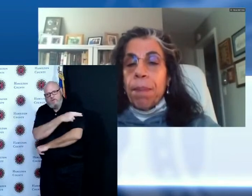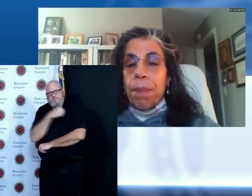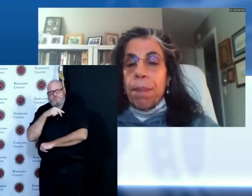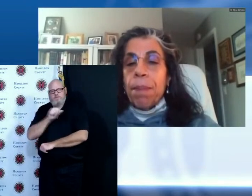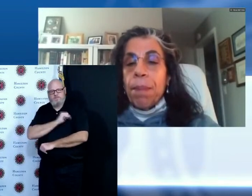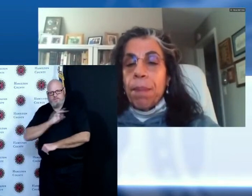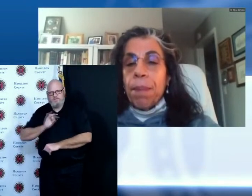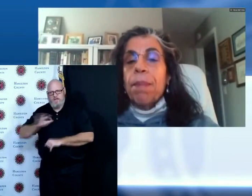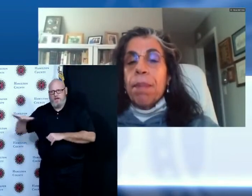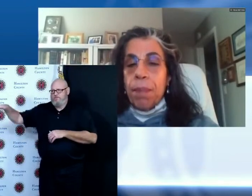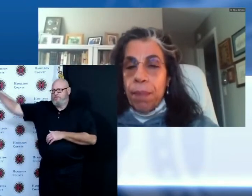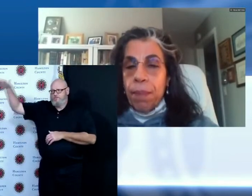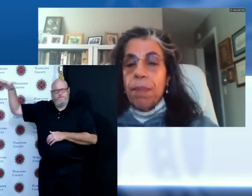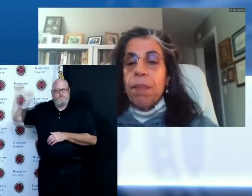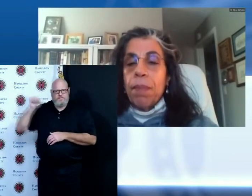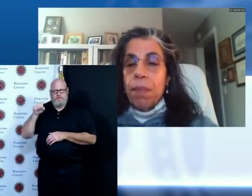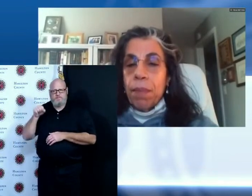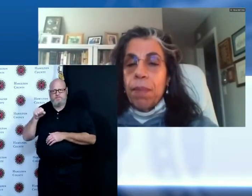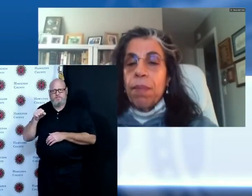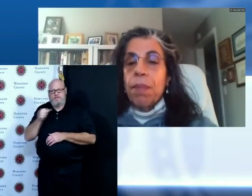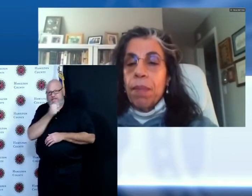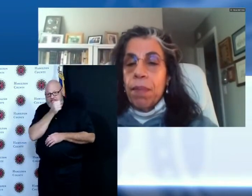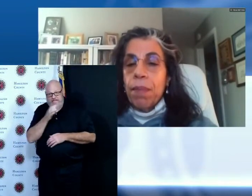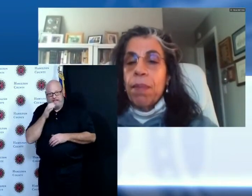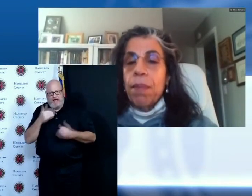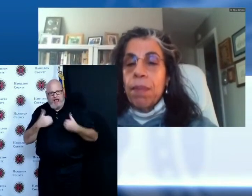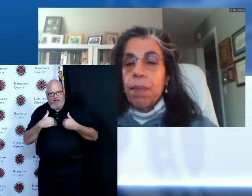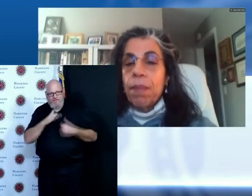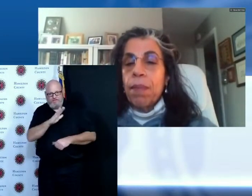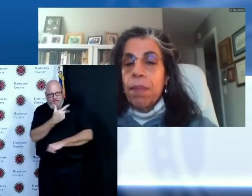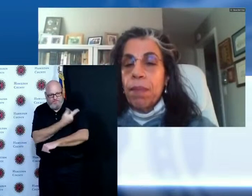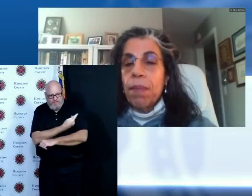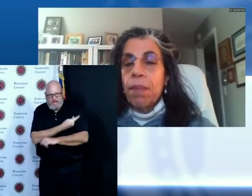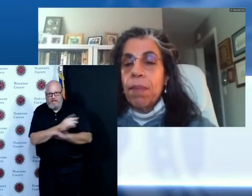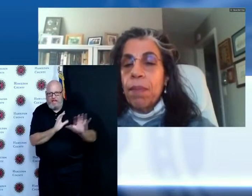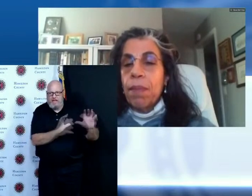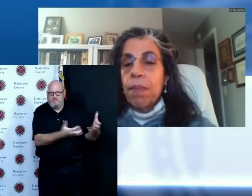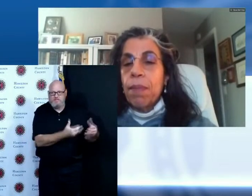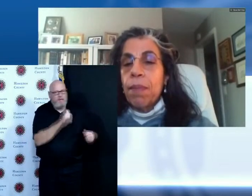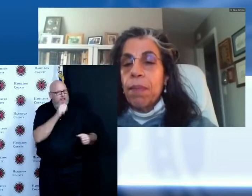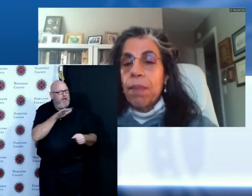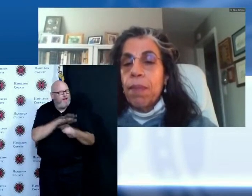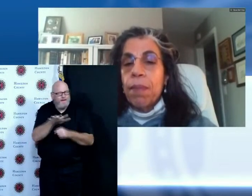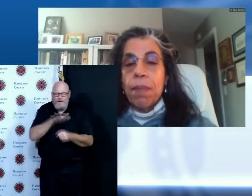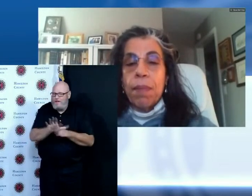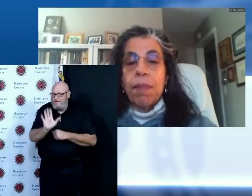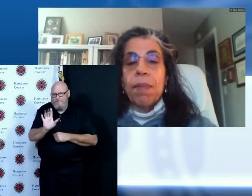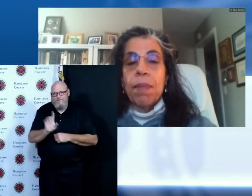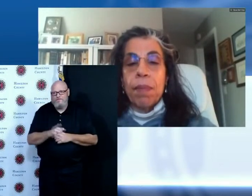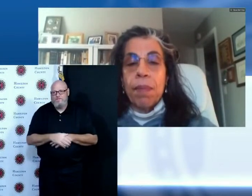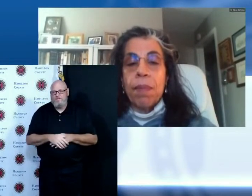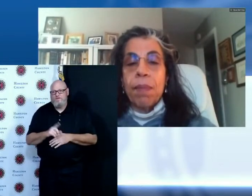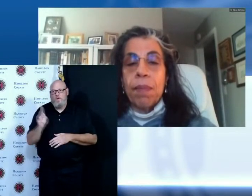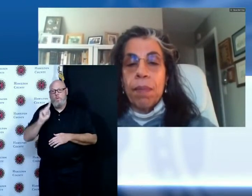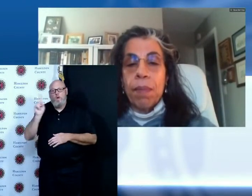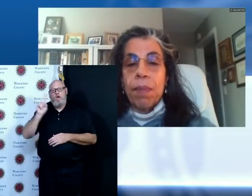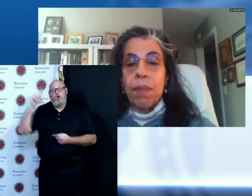hitting every population in our community to make sure that not only are they getting the vaccine but they're also getting the testing when they